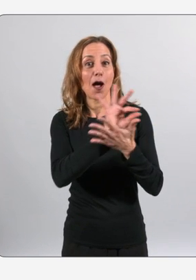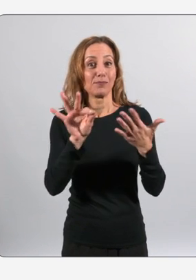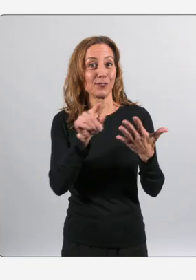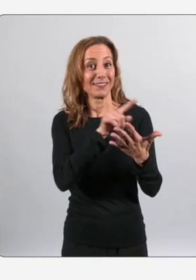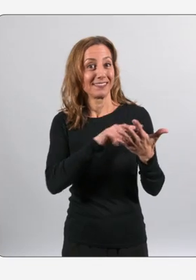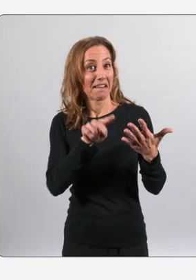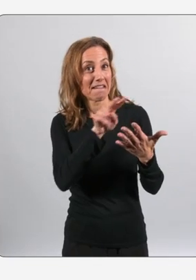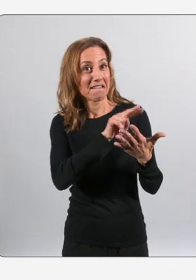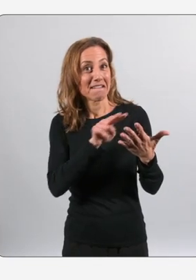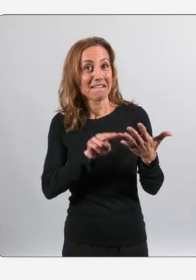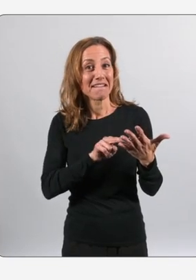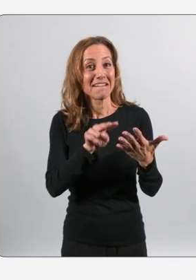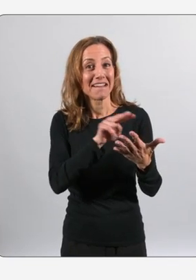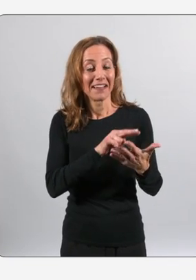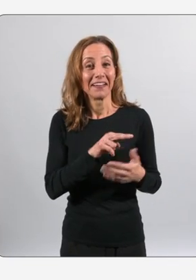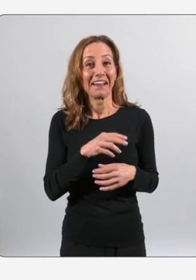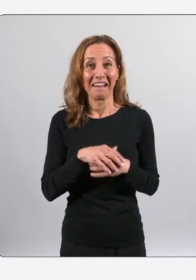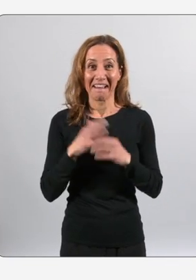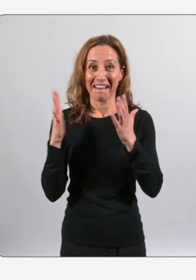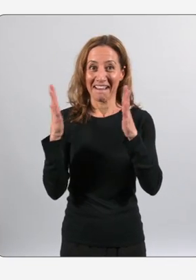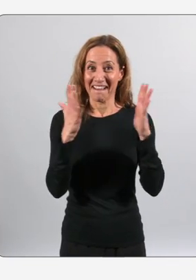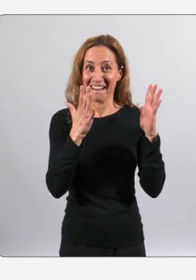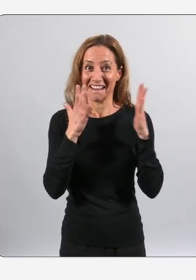. Pretty cool, right?